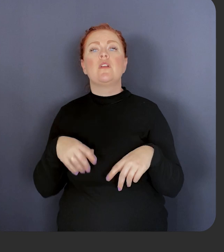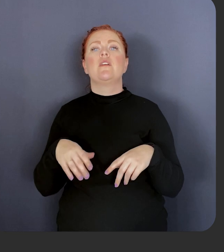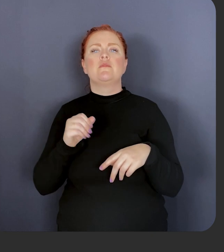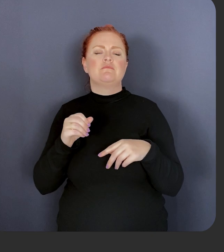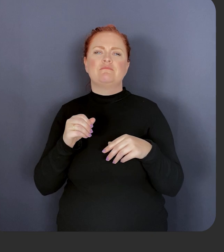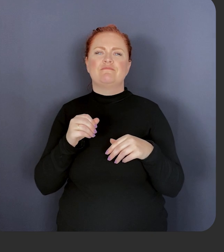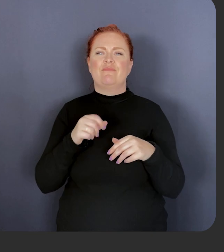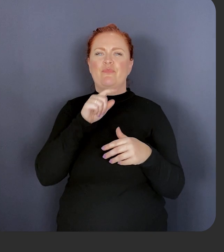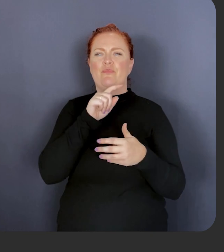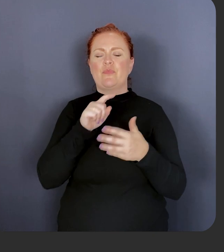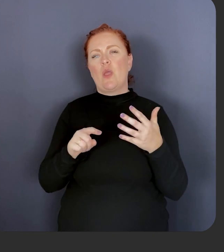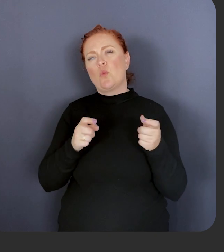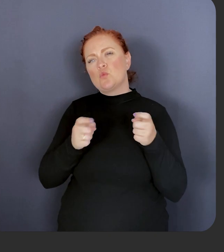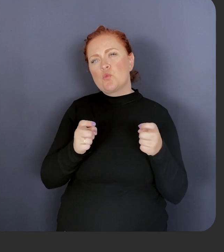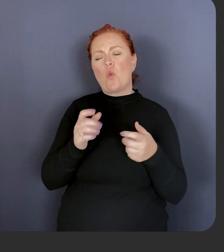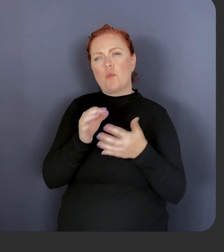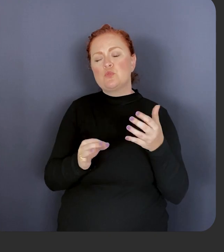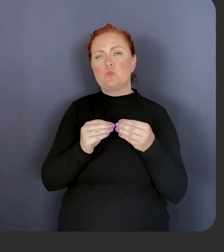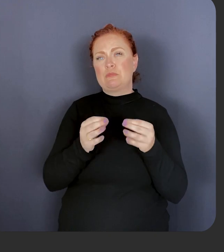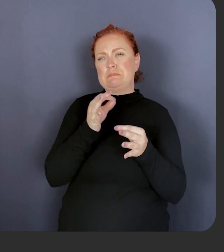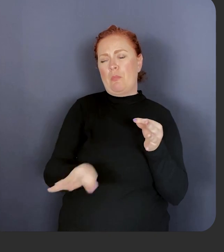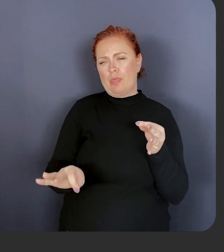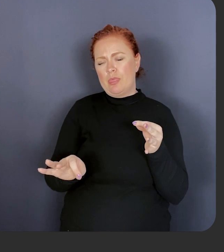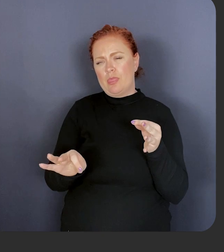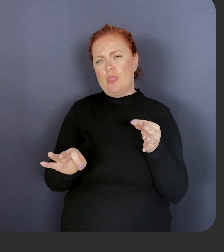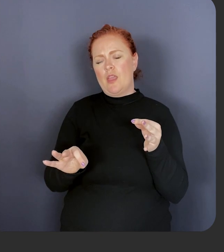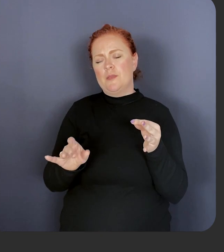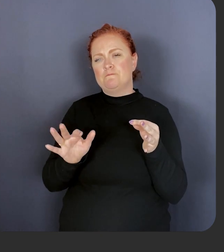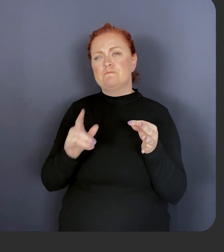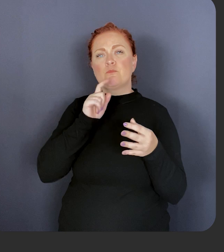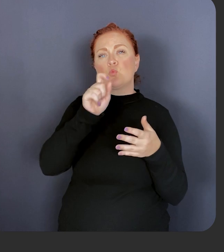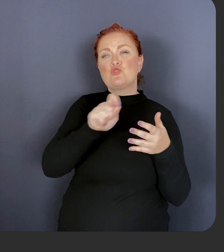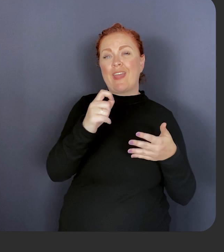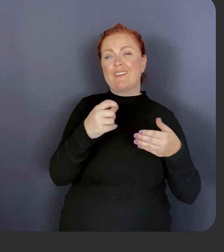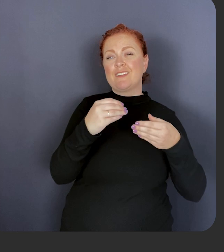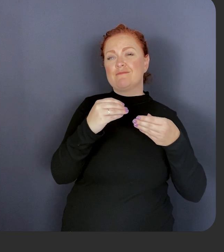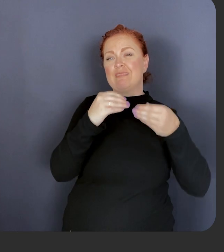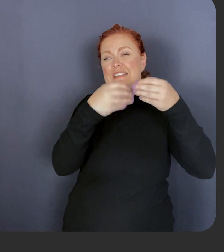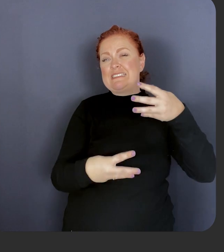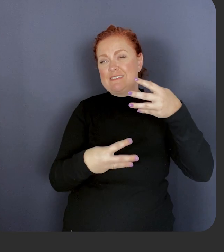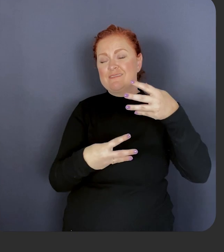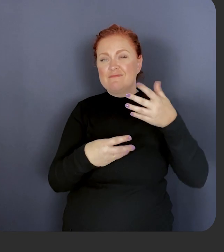and simplified our controls of our checklist here of all